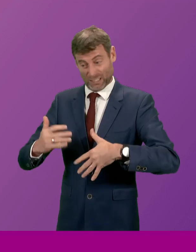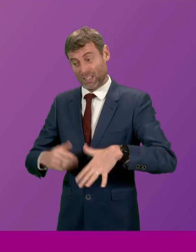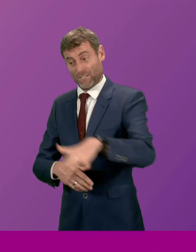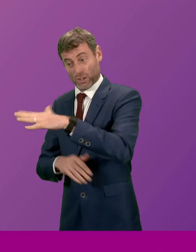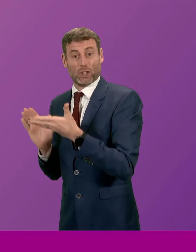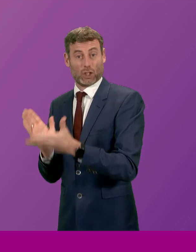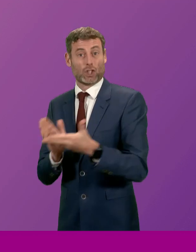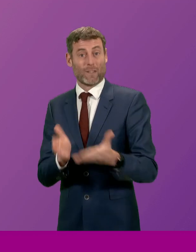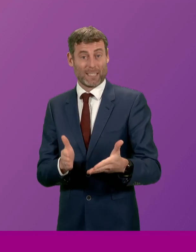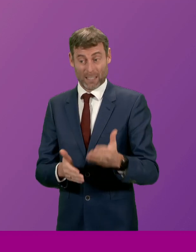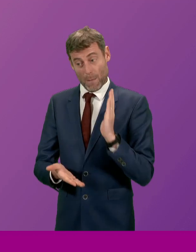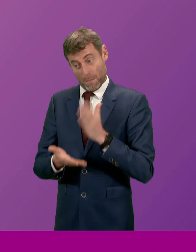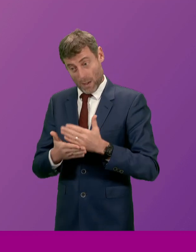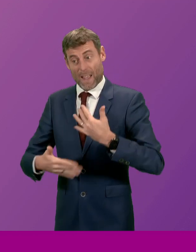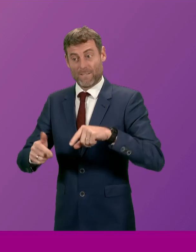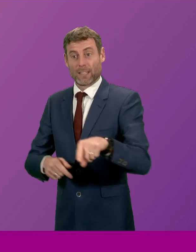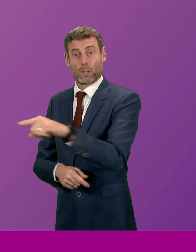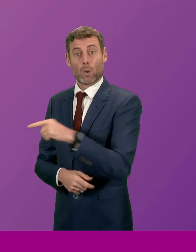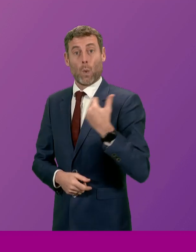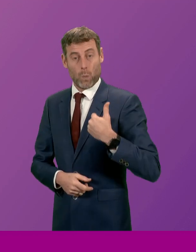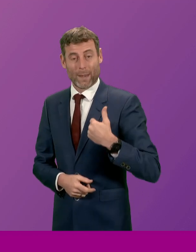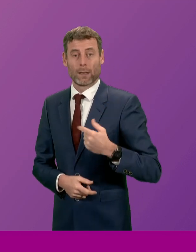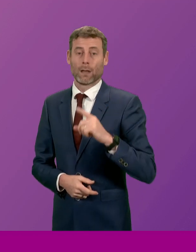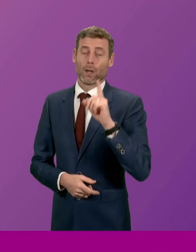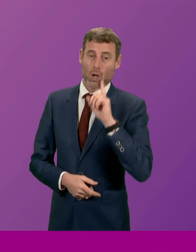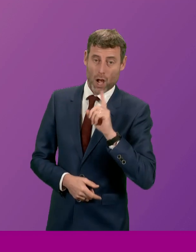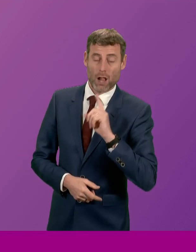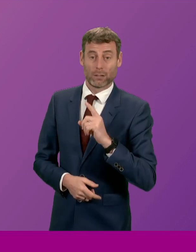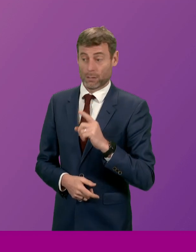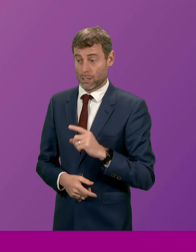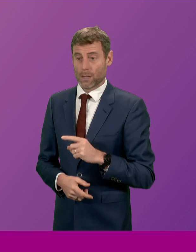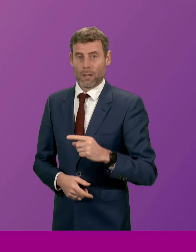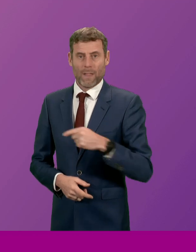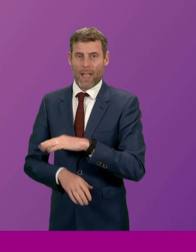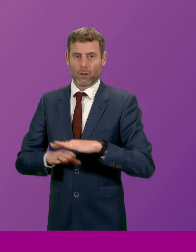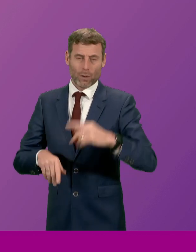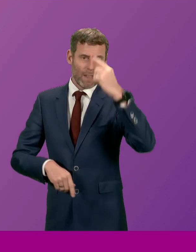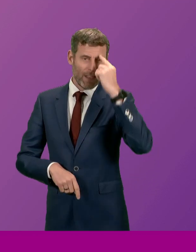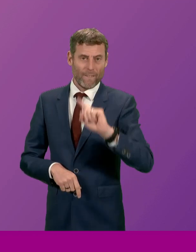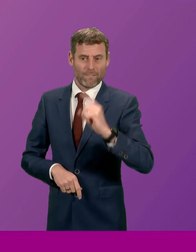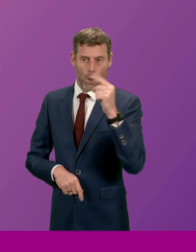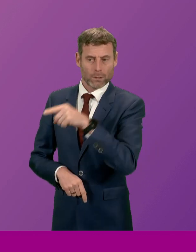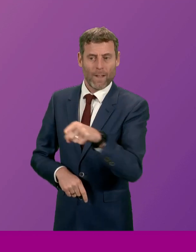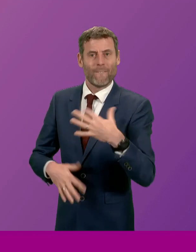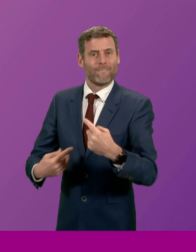but before NHS waiting lists, justice for victims and our children’s education.